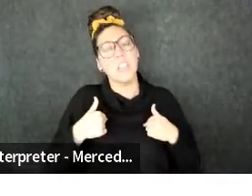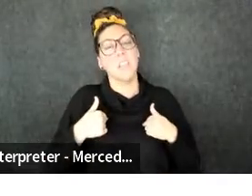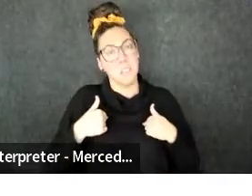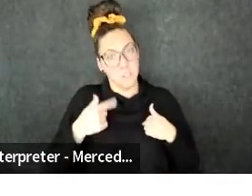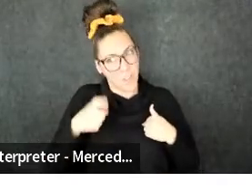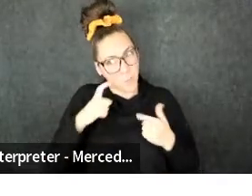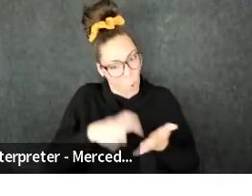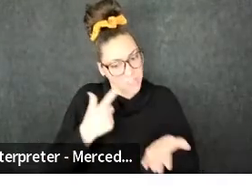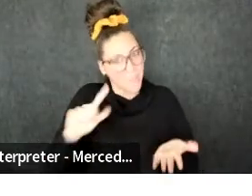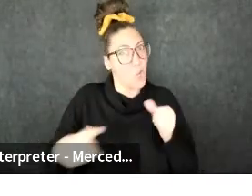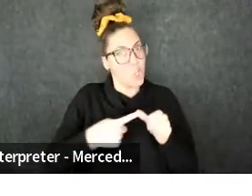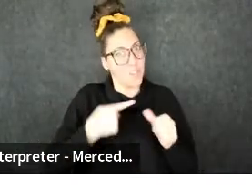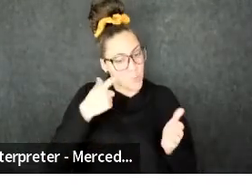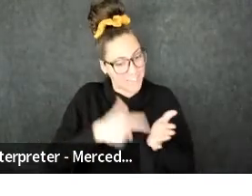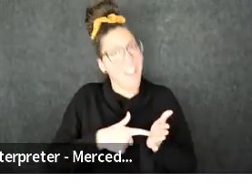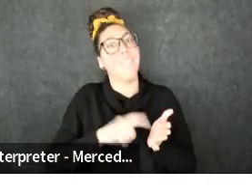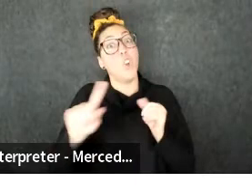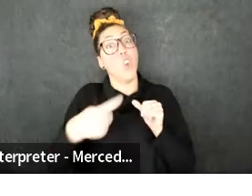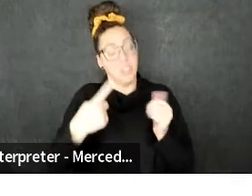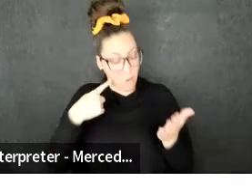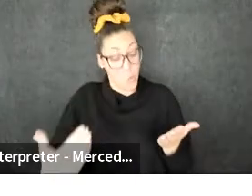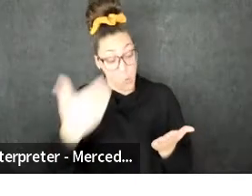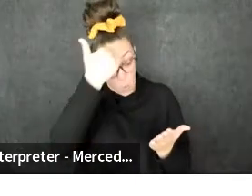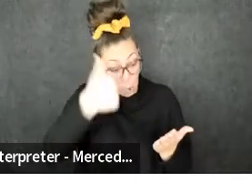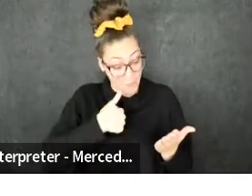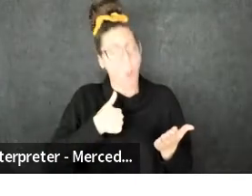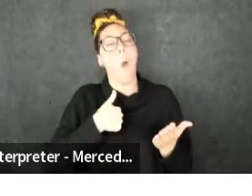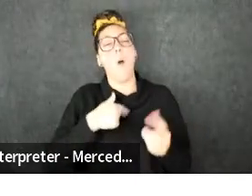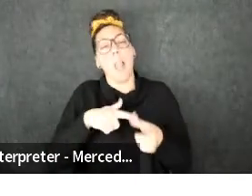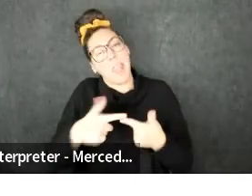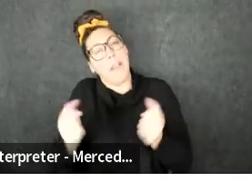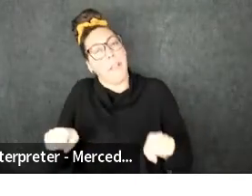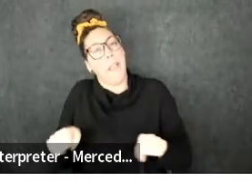And so we want to be aware of where we potentially need to to work on